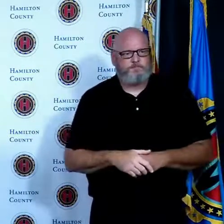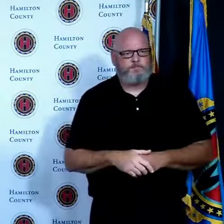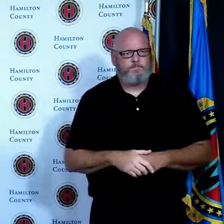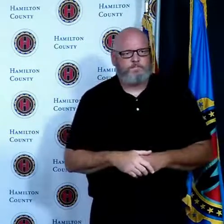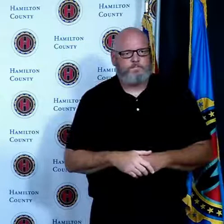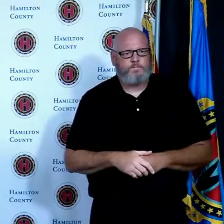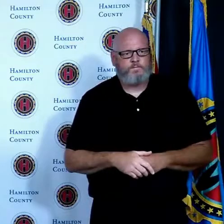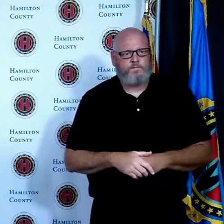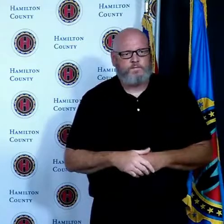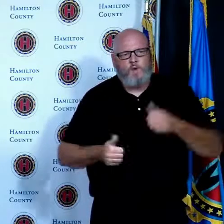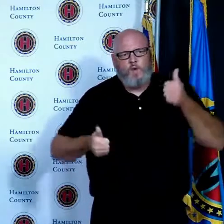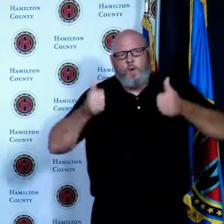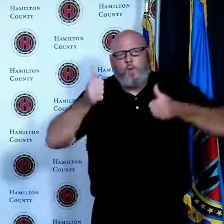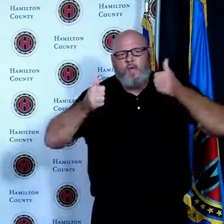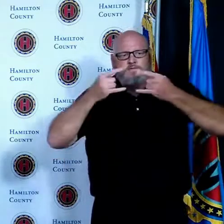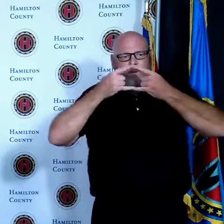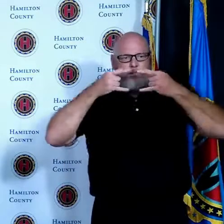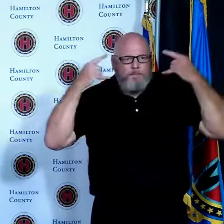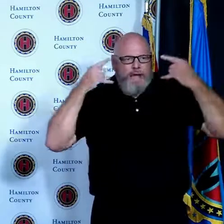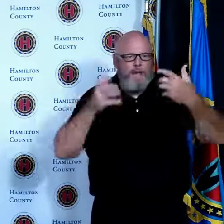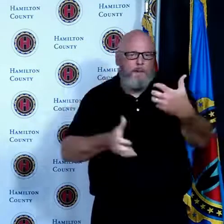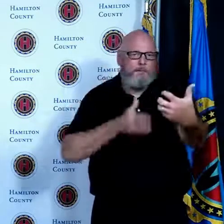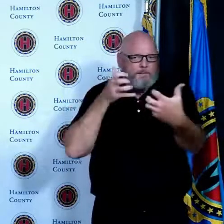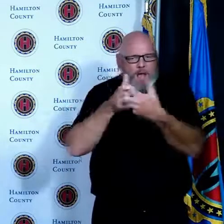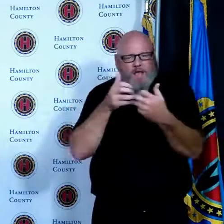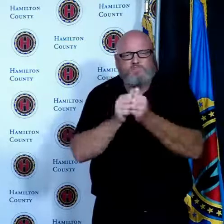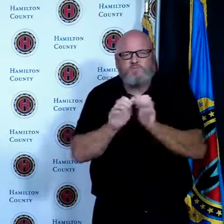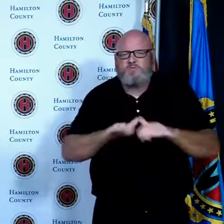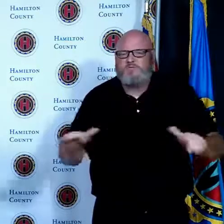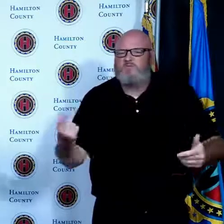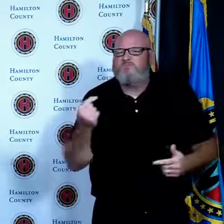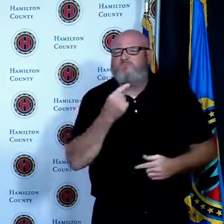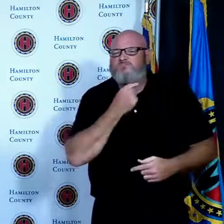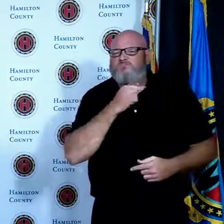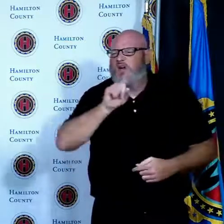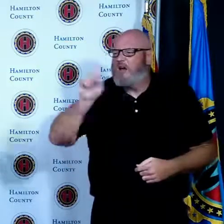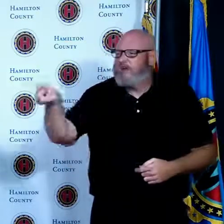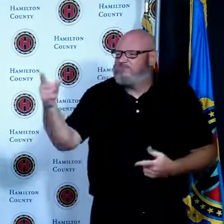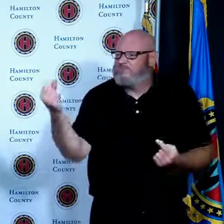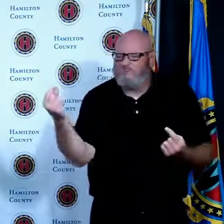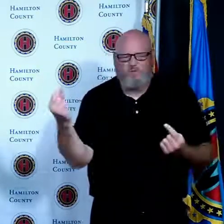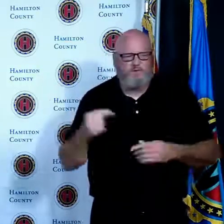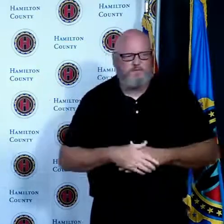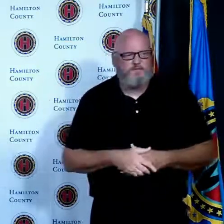discussions over which ones work the best but obviously kids thinking about taking them off or pulling them down is there one that you